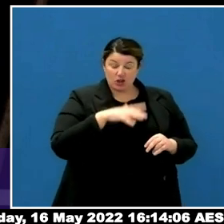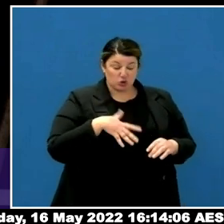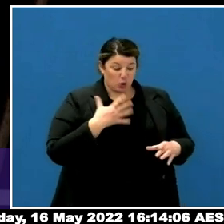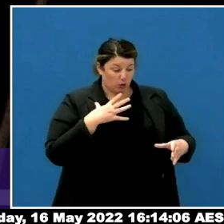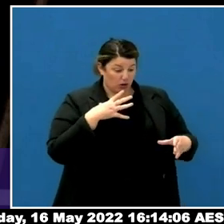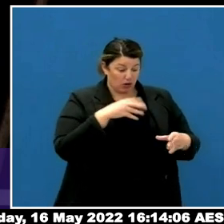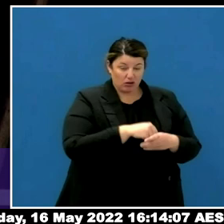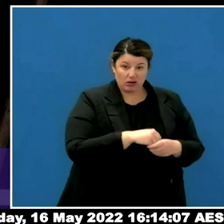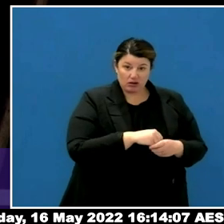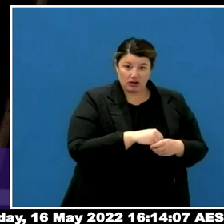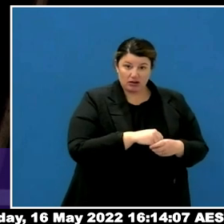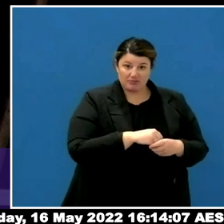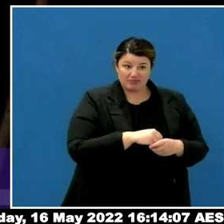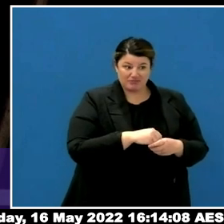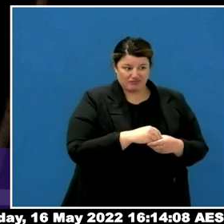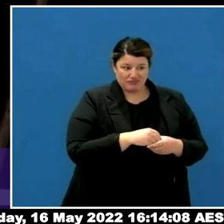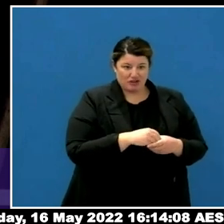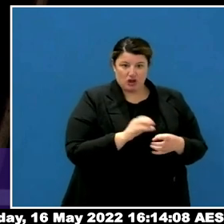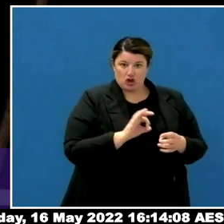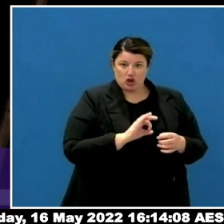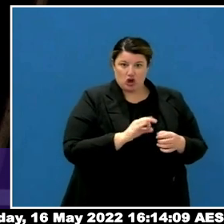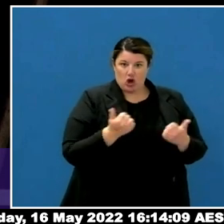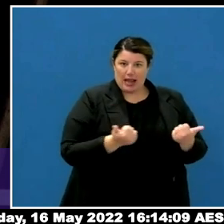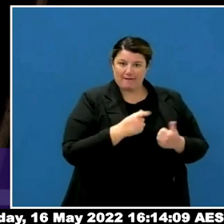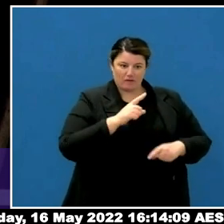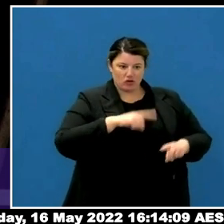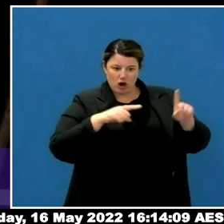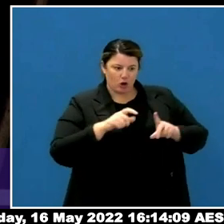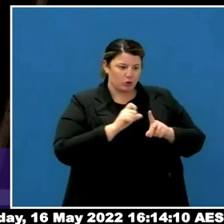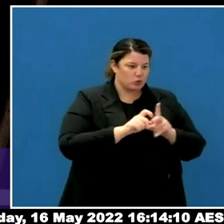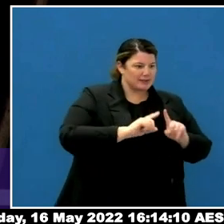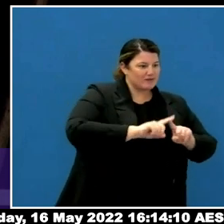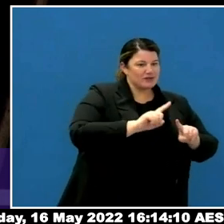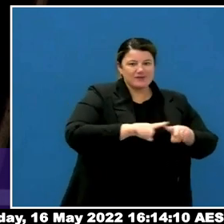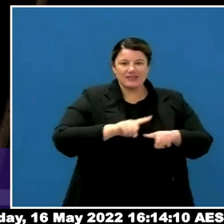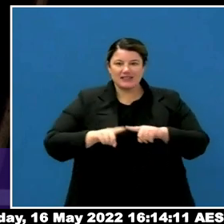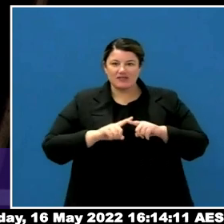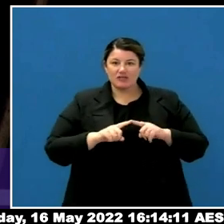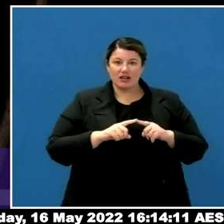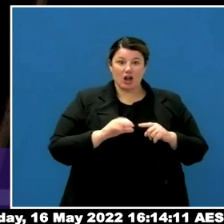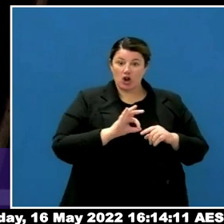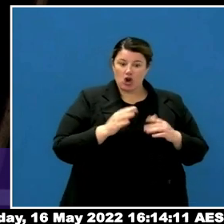enough variety, there's not enough carers to take him and do something that he wants to